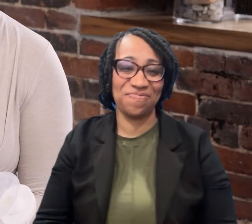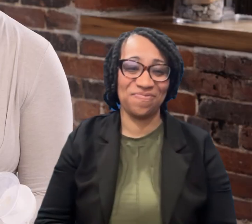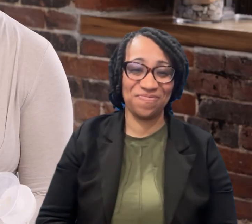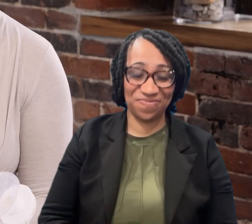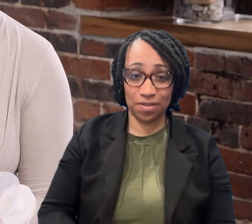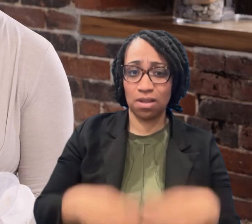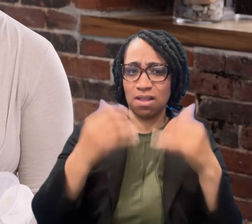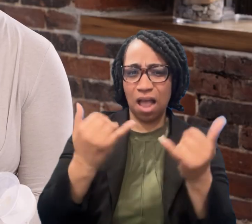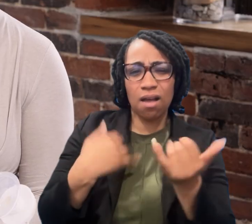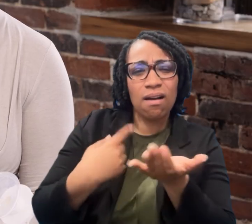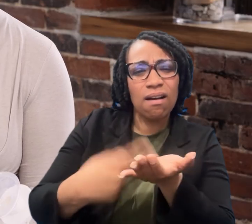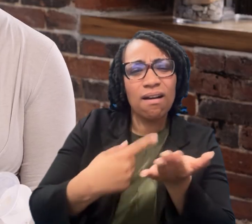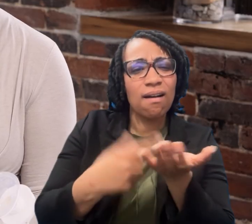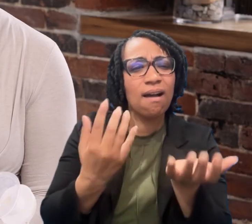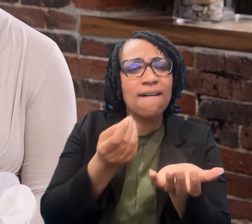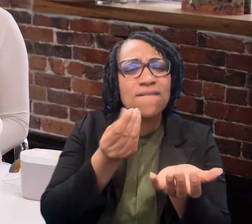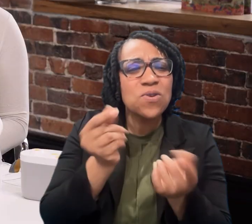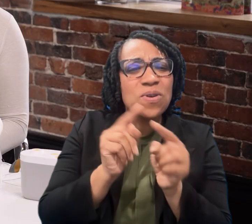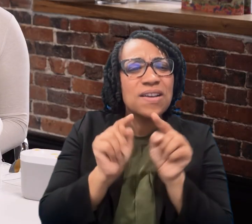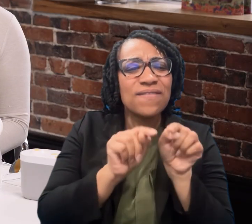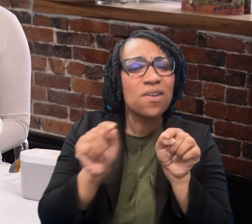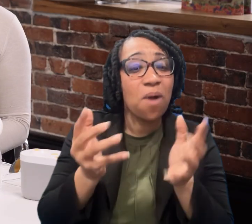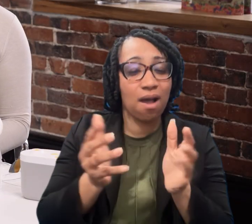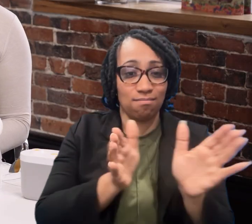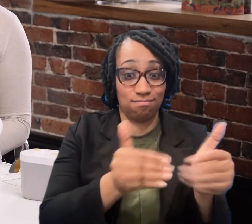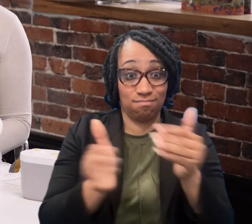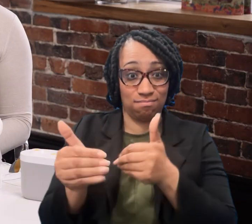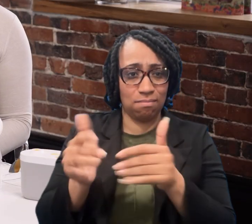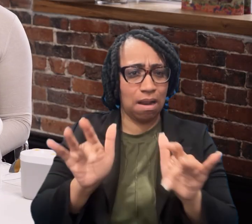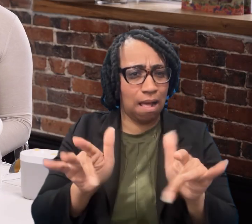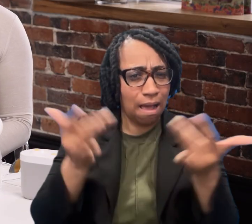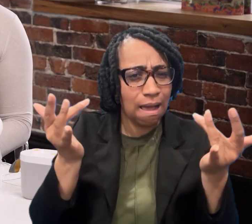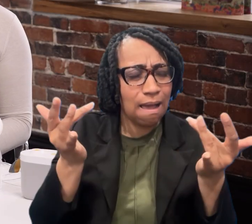and we'll help get that process started for you. There are a few special features for these pumps.